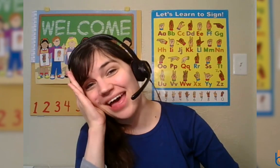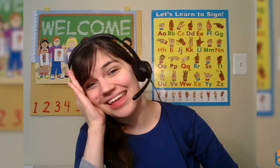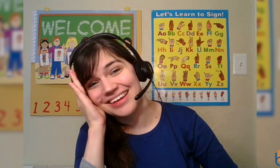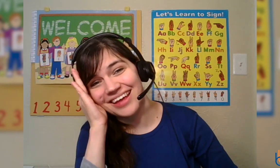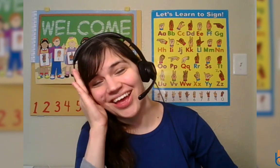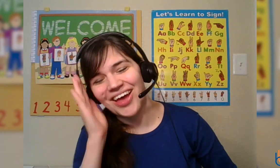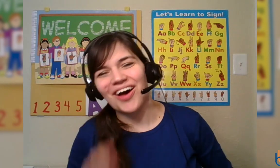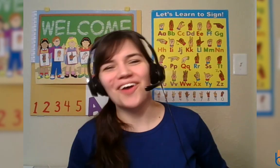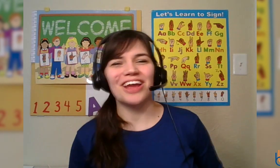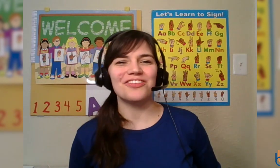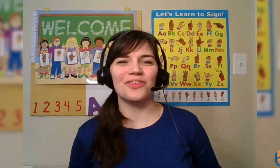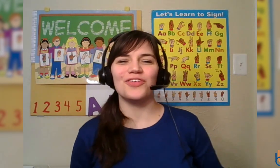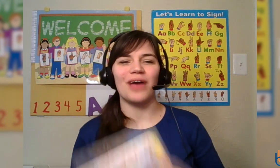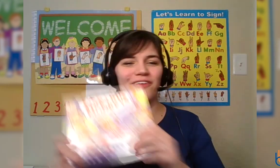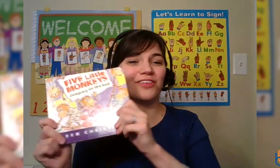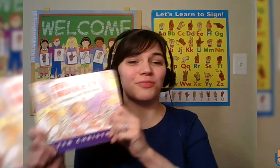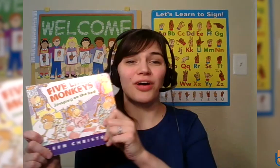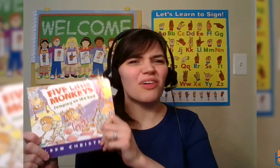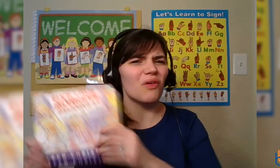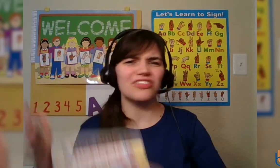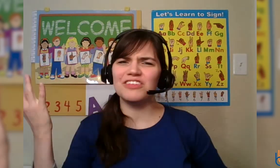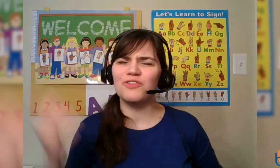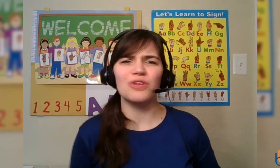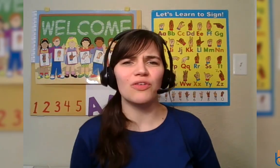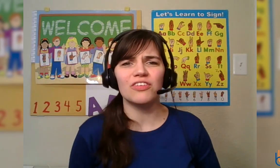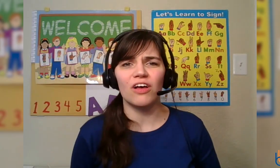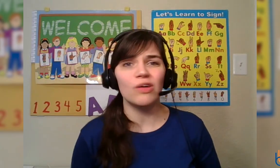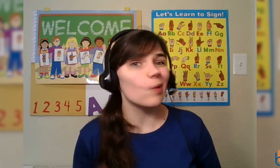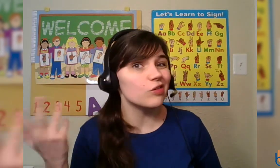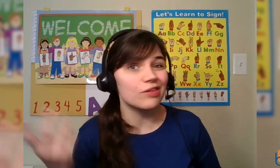All right, so if you have this book or just if you know the song or you can